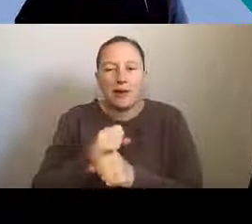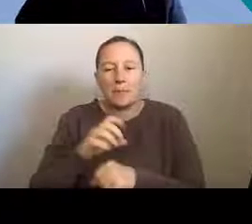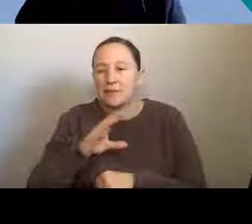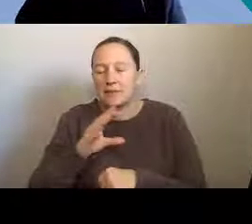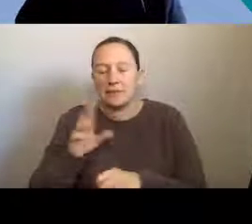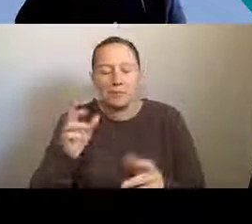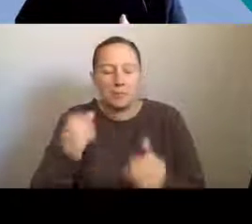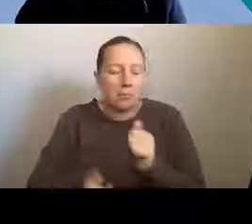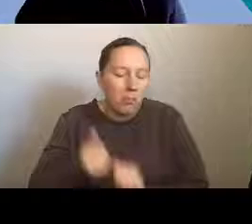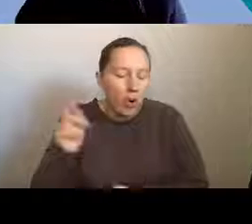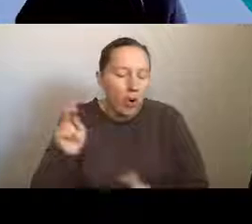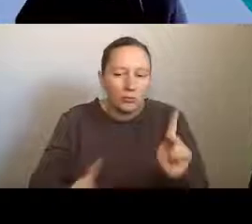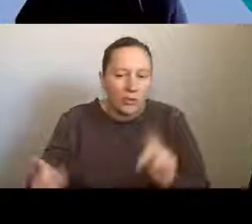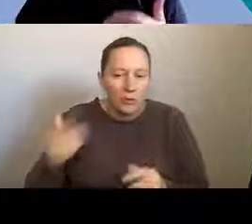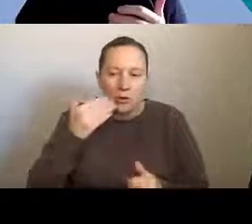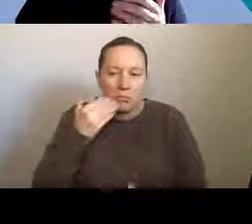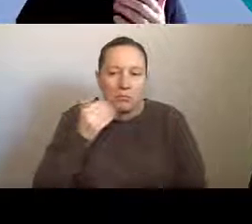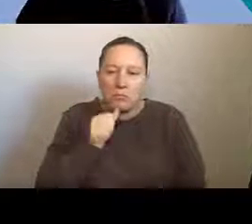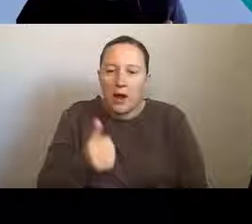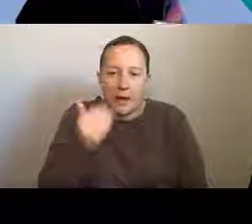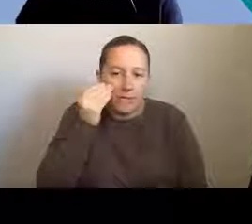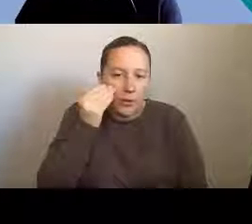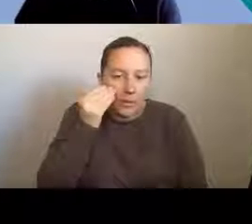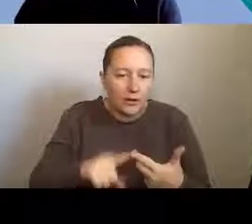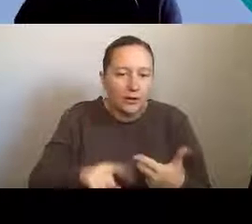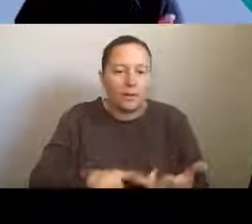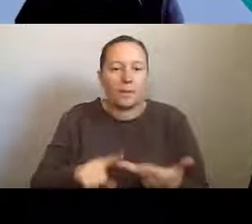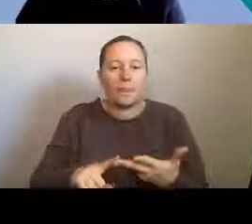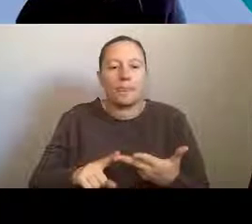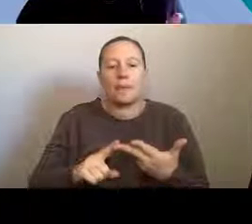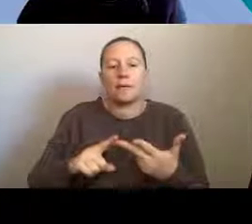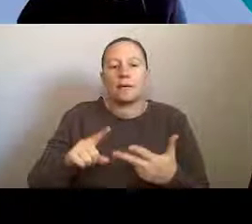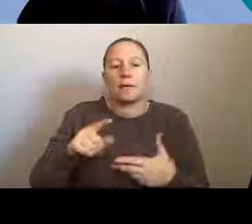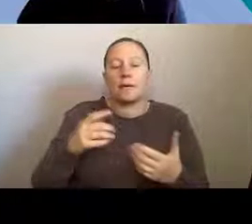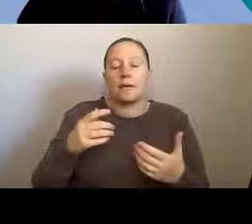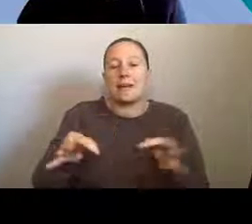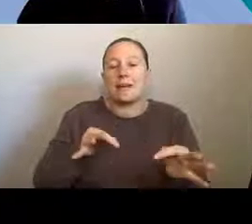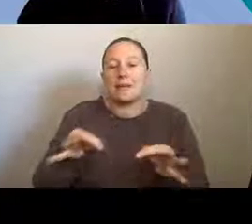And explaining terms that you, as a researcher, may use on a daily basis